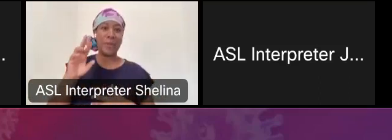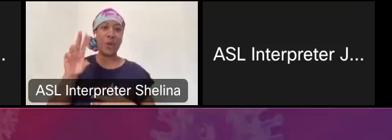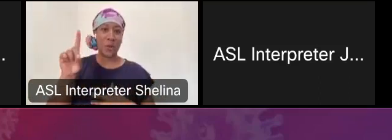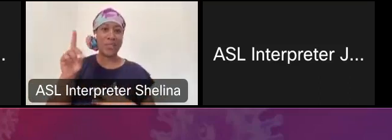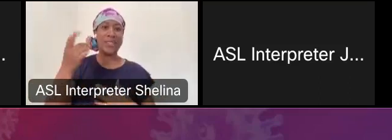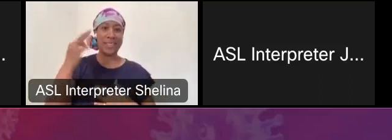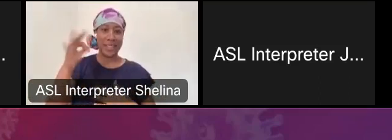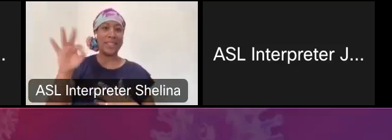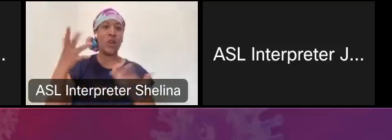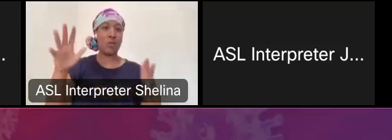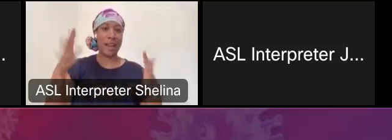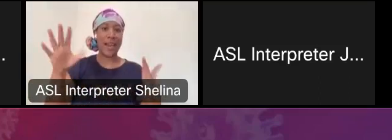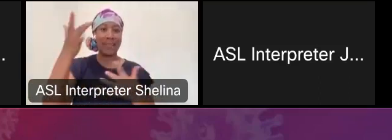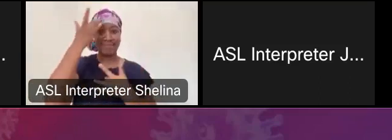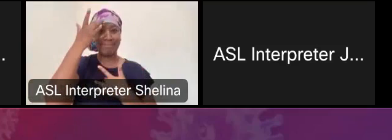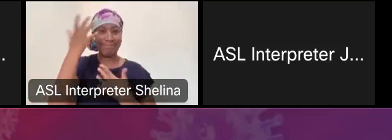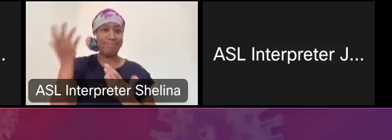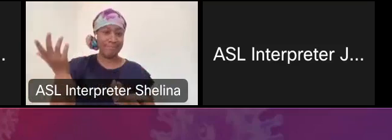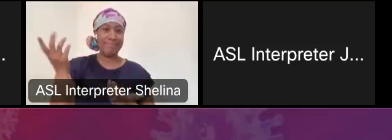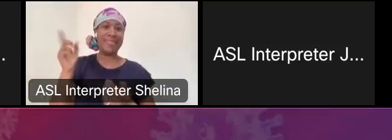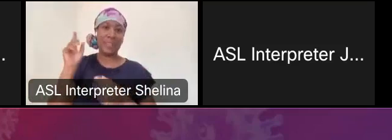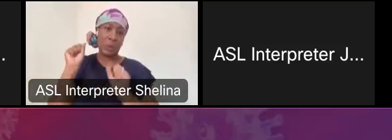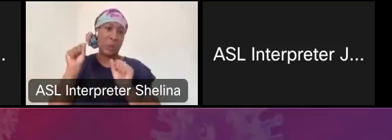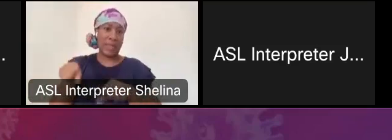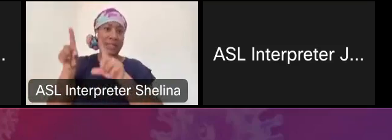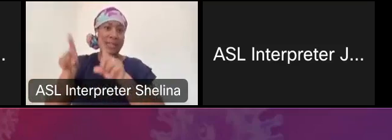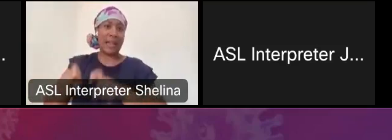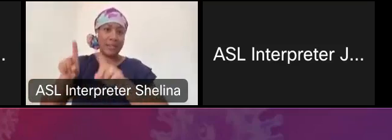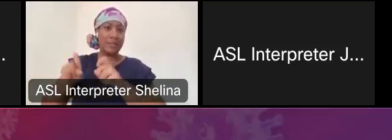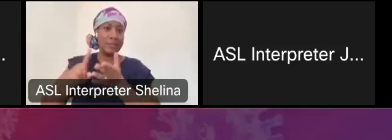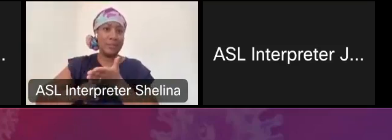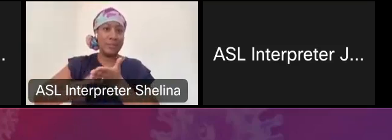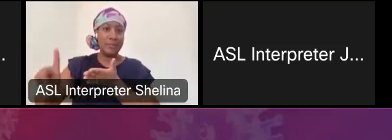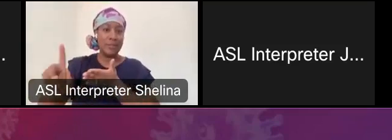Some side effects are the result of the body responding to the vaccine.